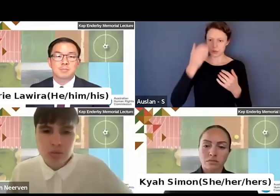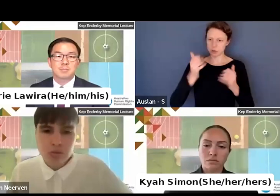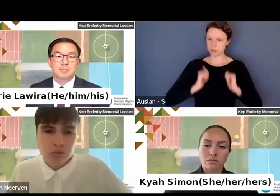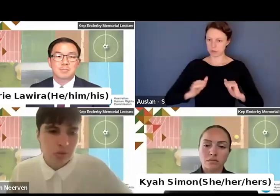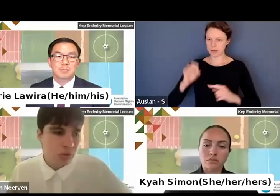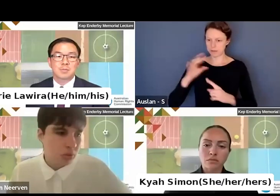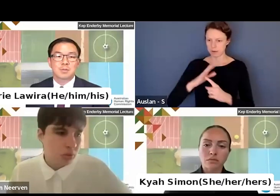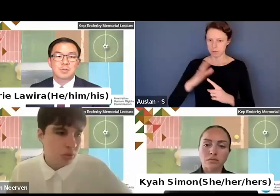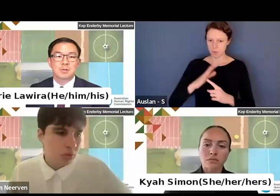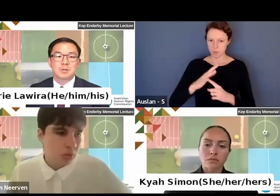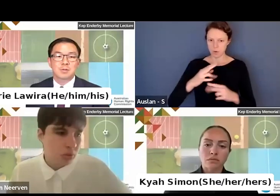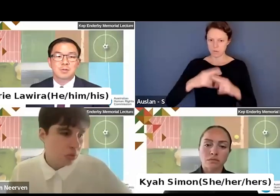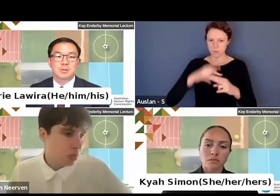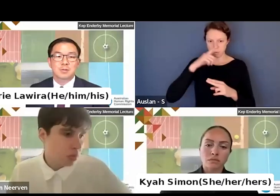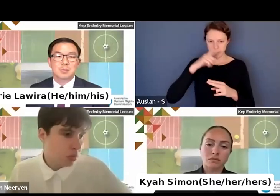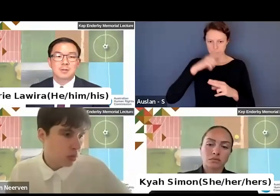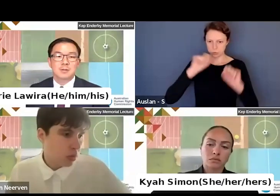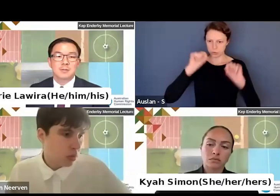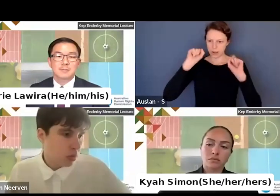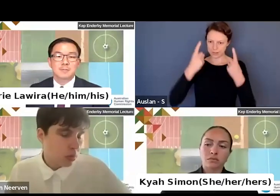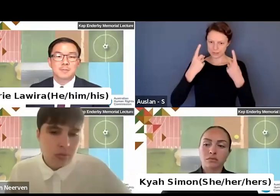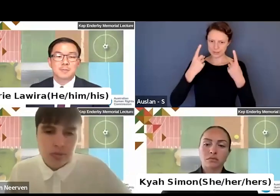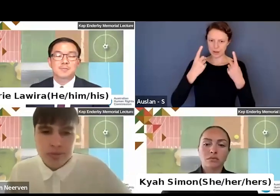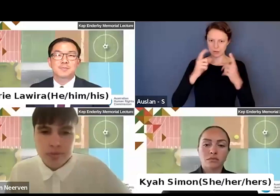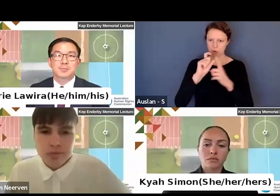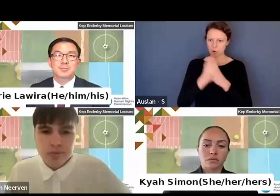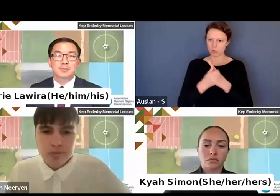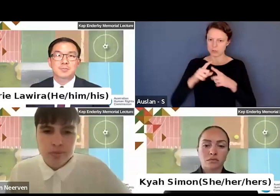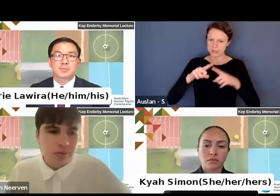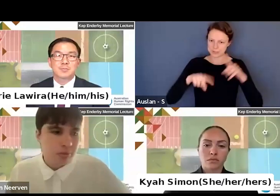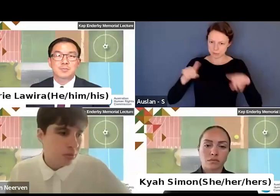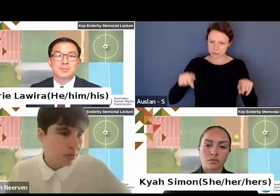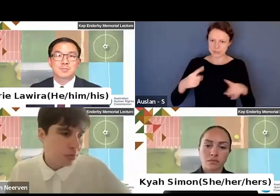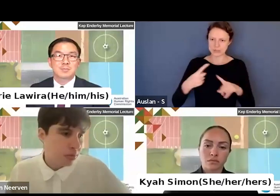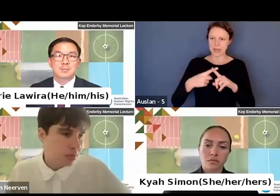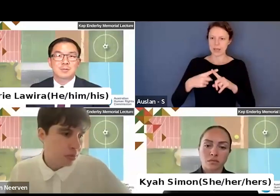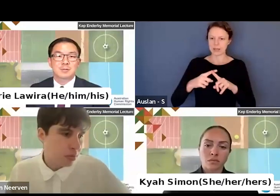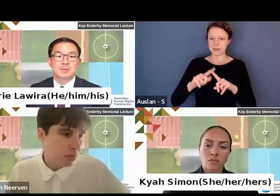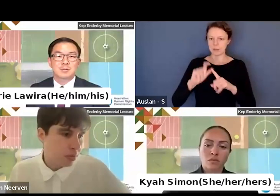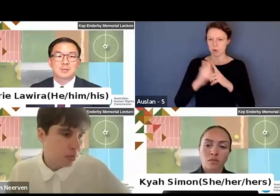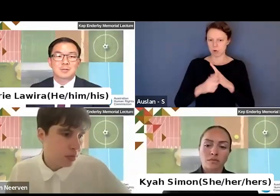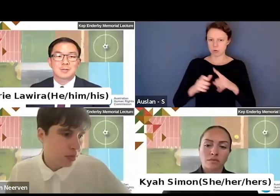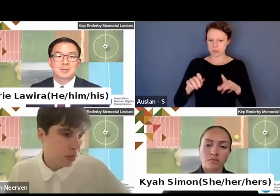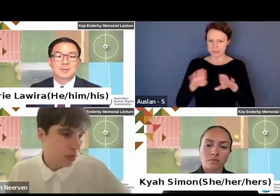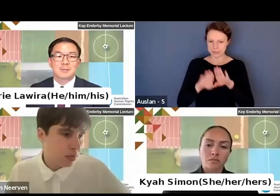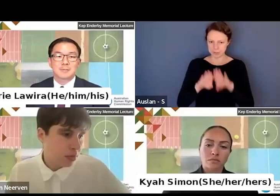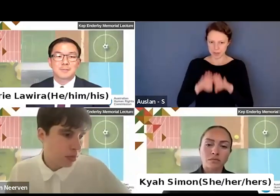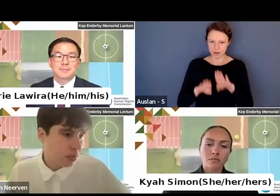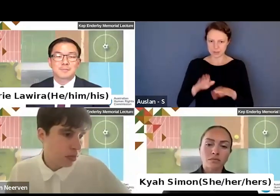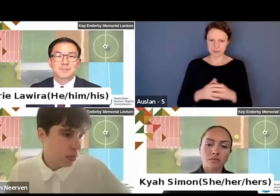understanding about cultural differences as well as the similarities. And then safety is really, really leading safe spaces